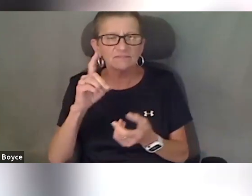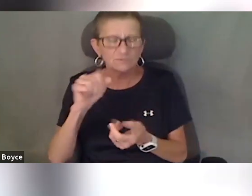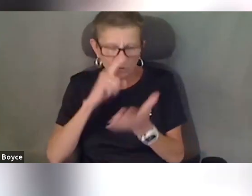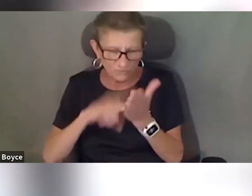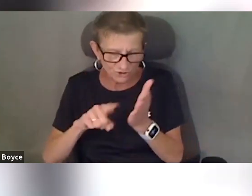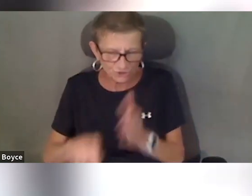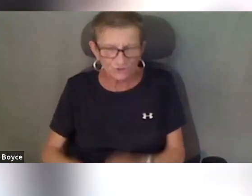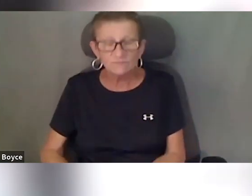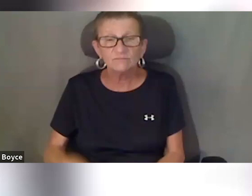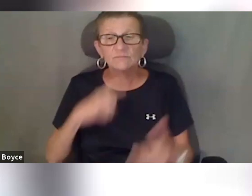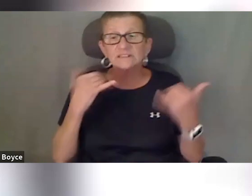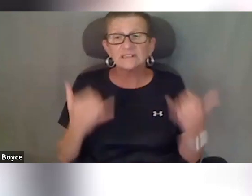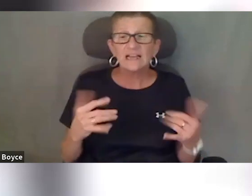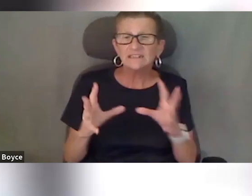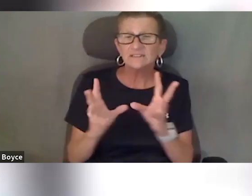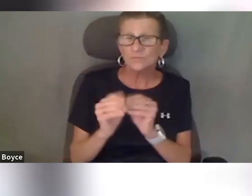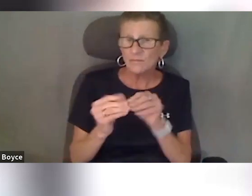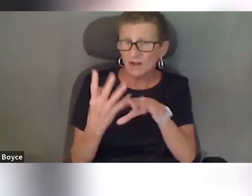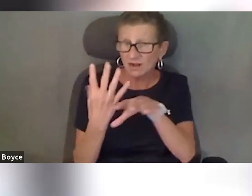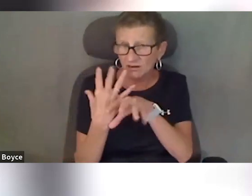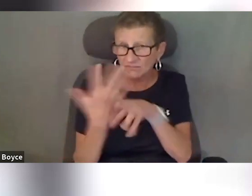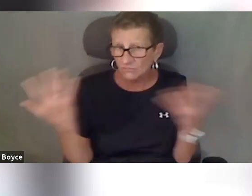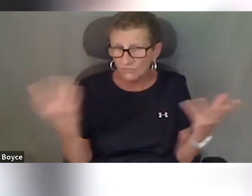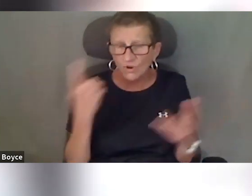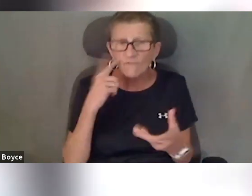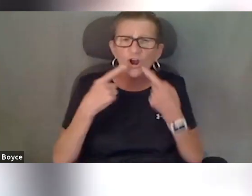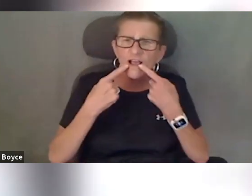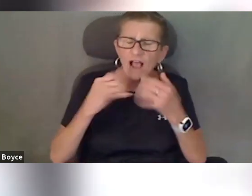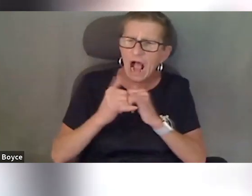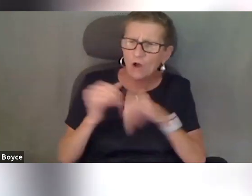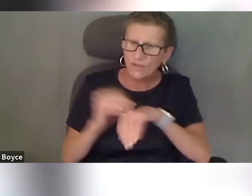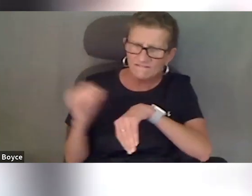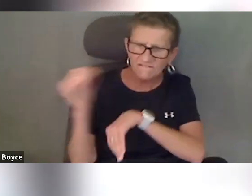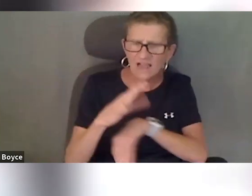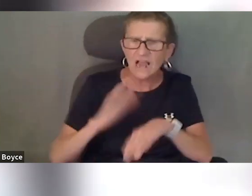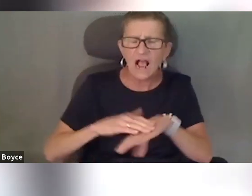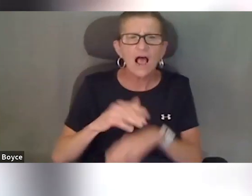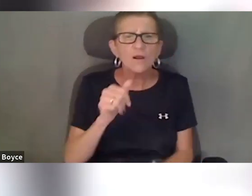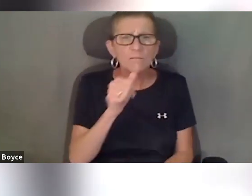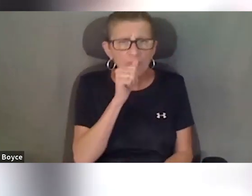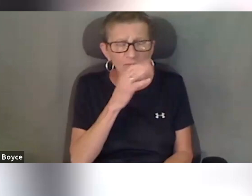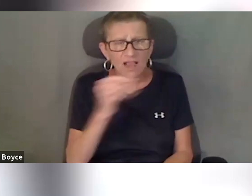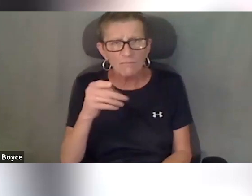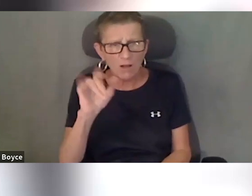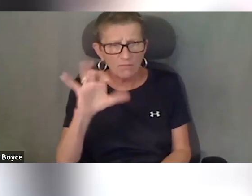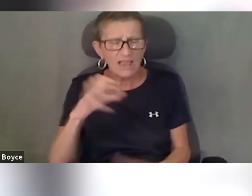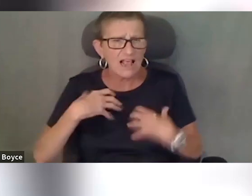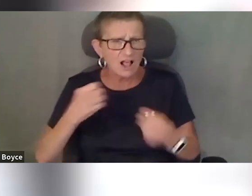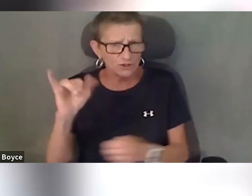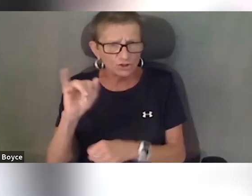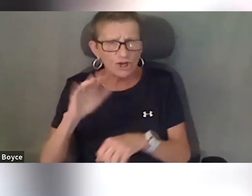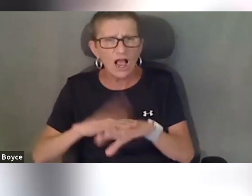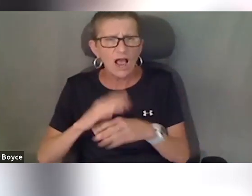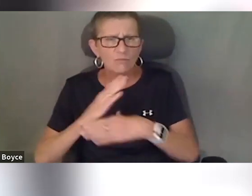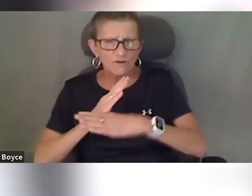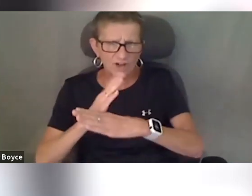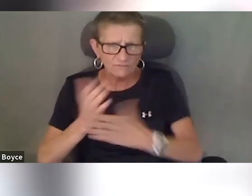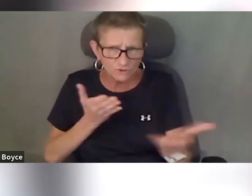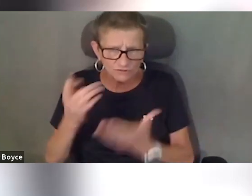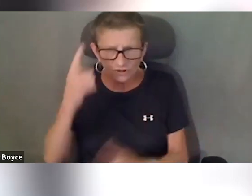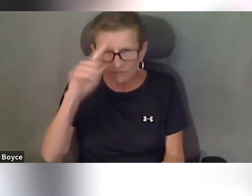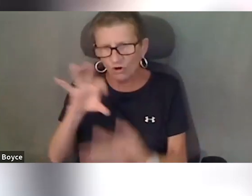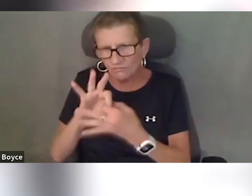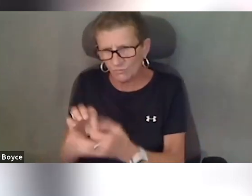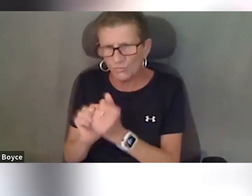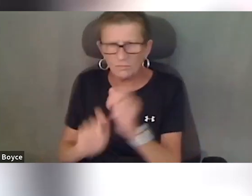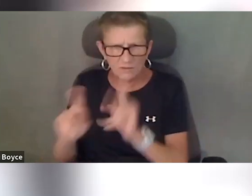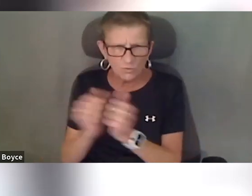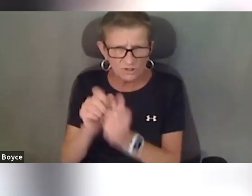Today's webinar is entitled the effect of public and private health insurance on the use of preventive services for people with disabilities.